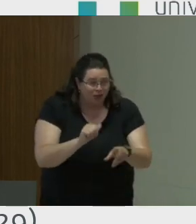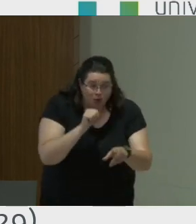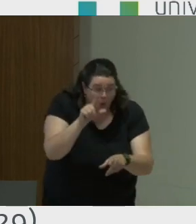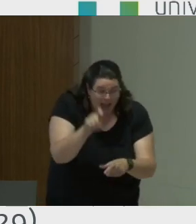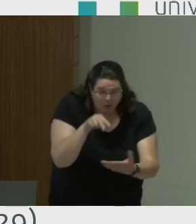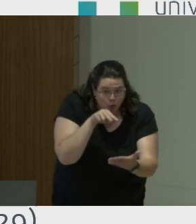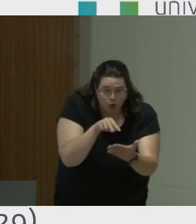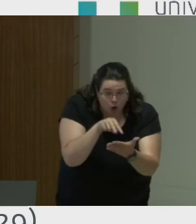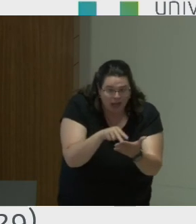You just can say that about 3.6,